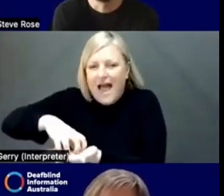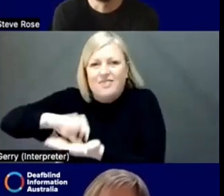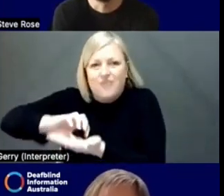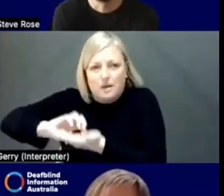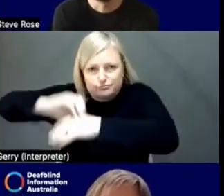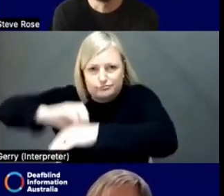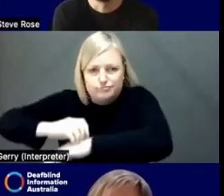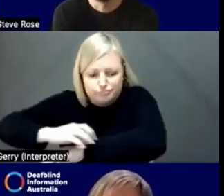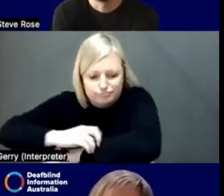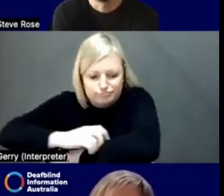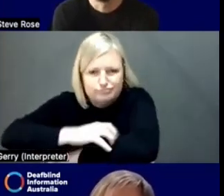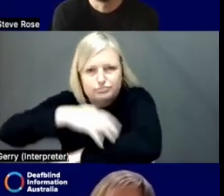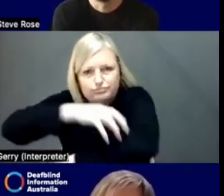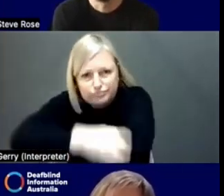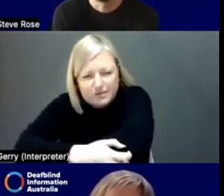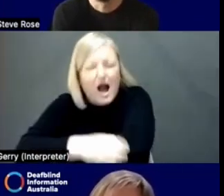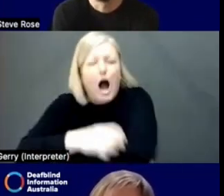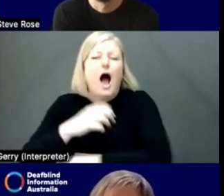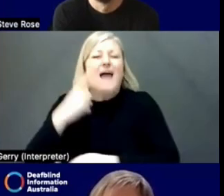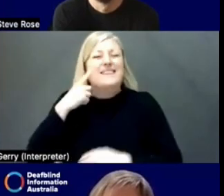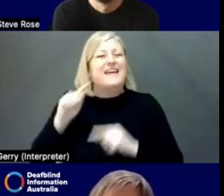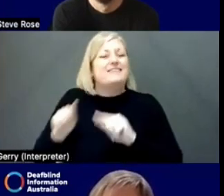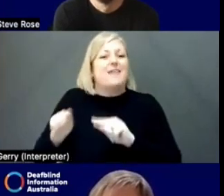I don't know if I have answered your question Sheridan.